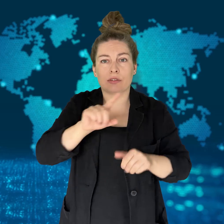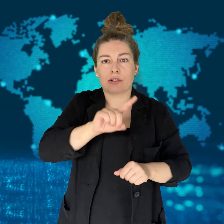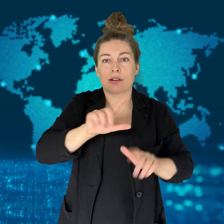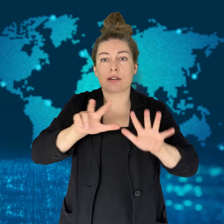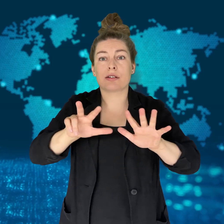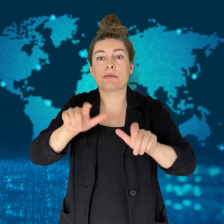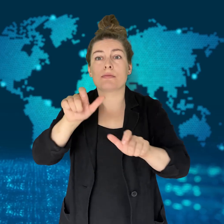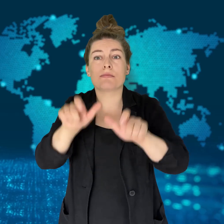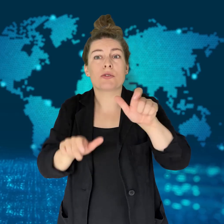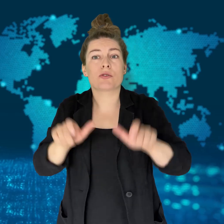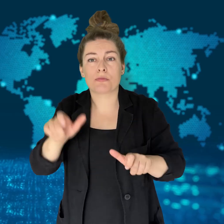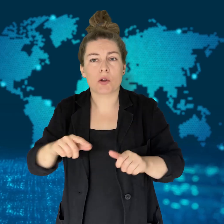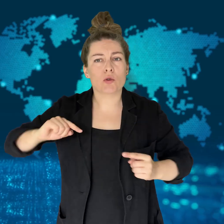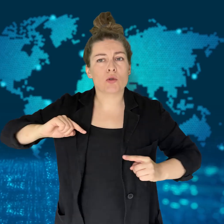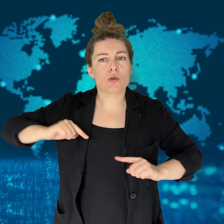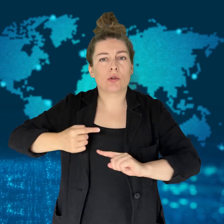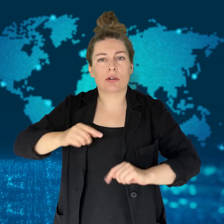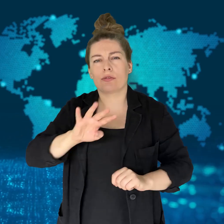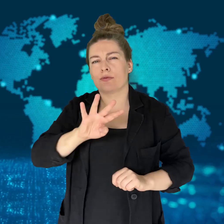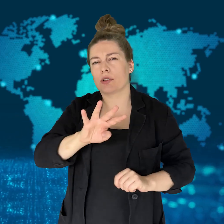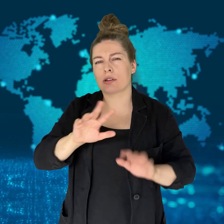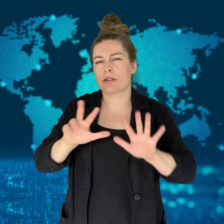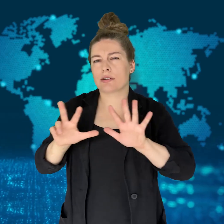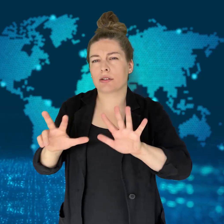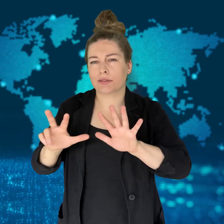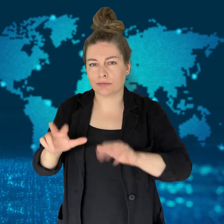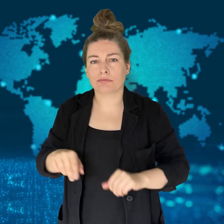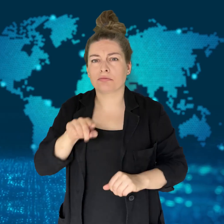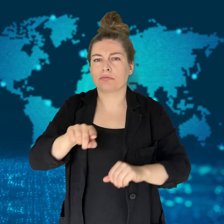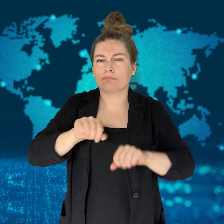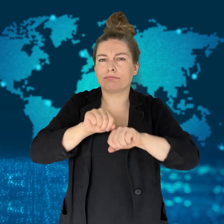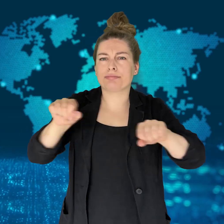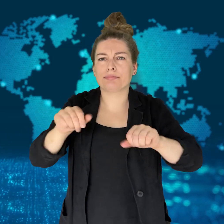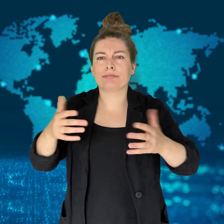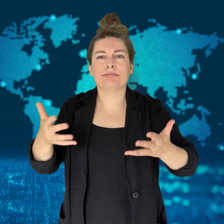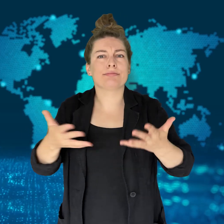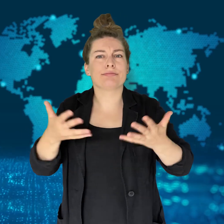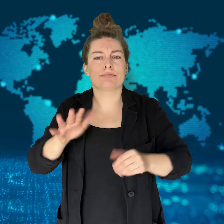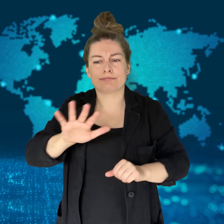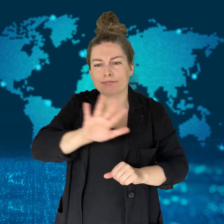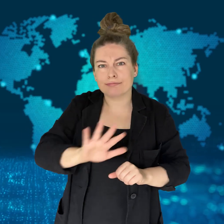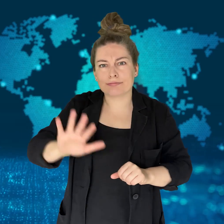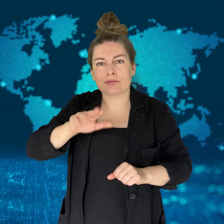At least 18 people were killed.